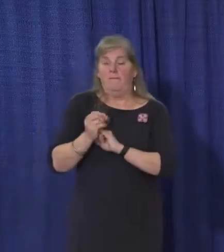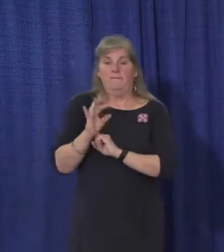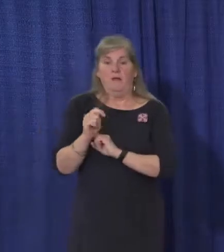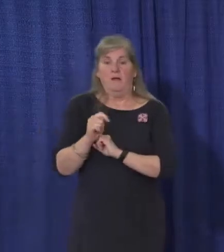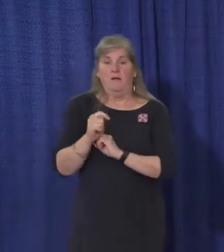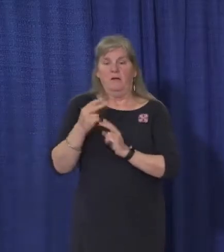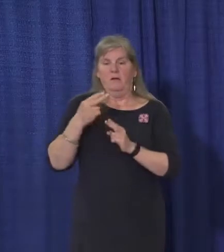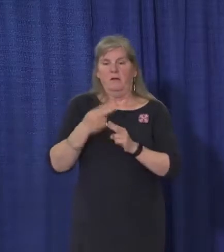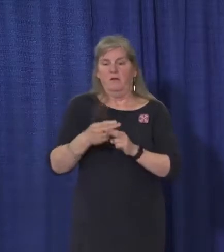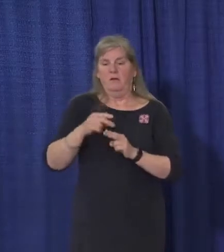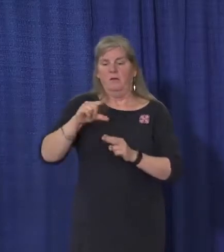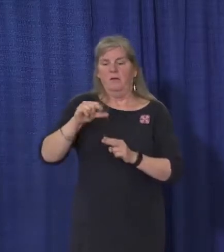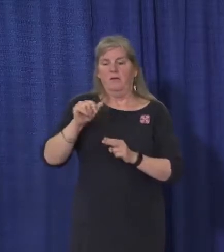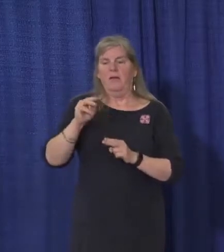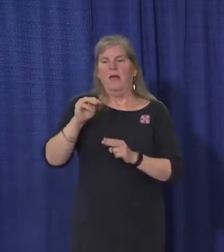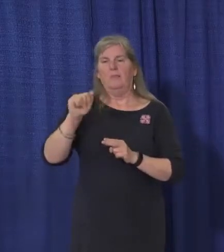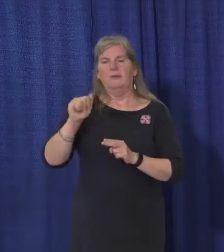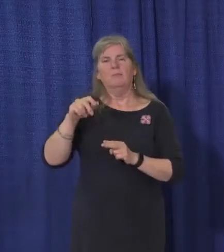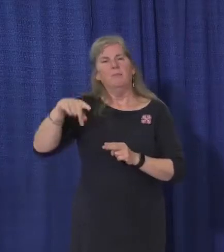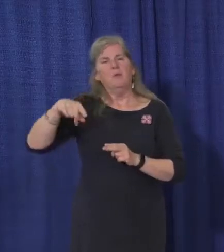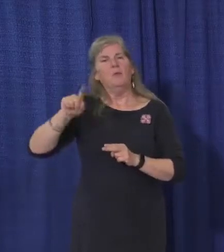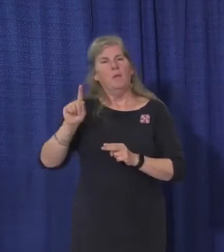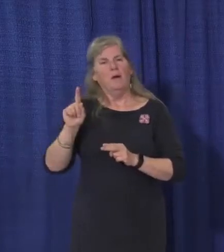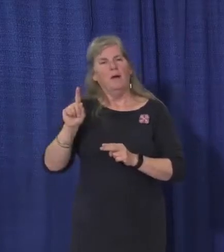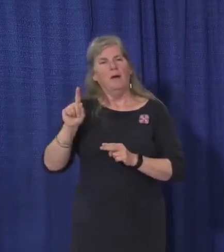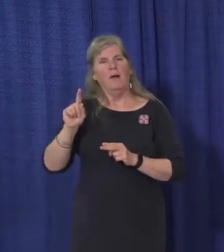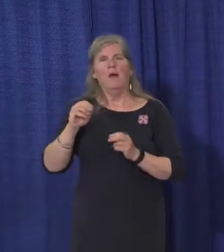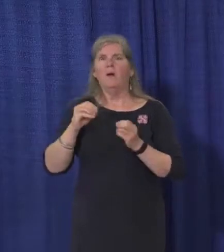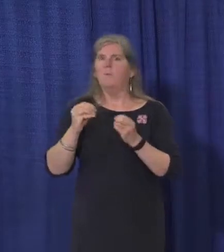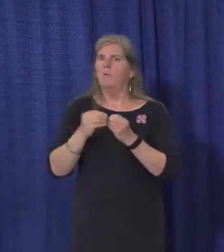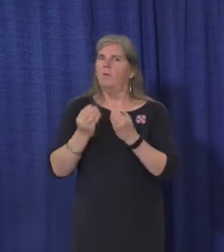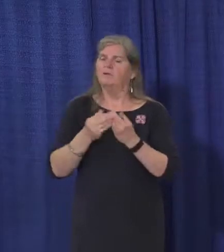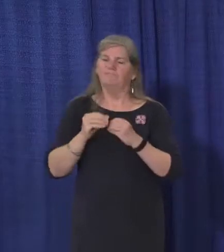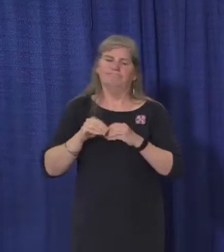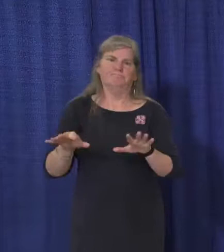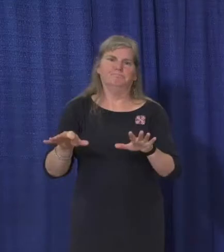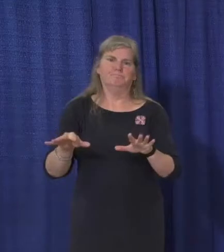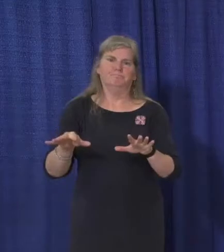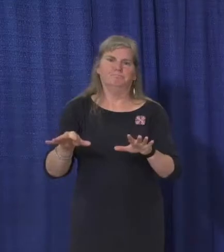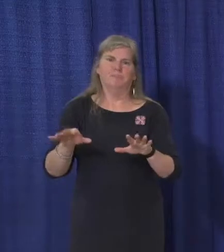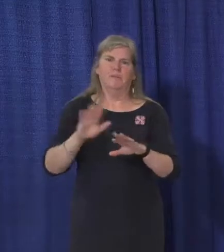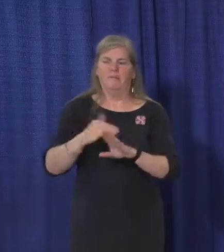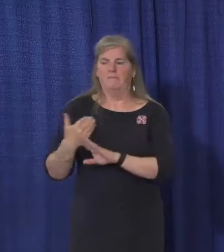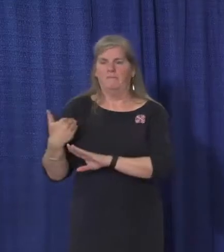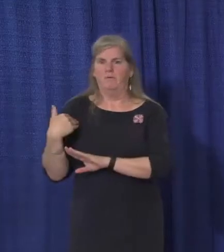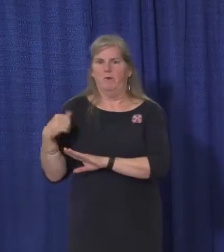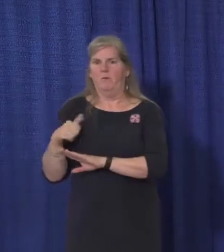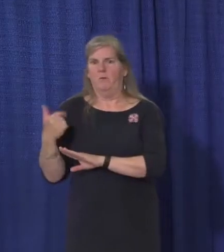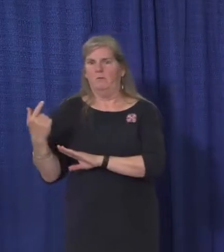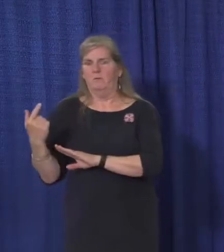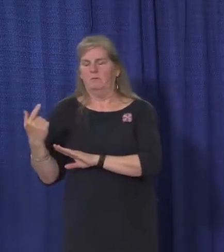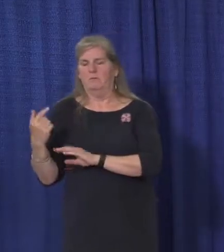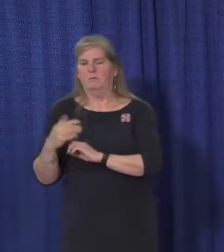the P1 variant which is clearly more transmissible than the previous COVID we news.